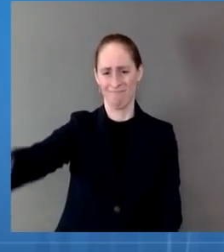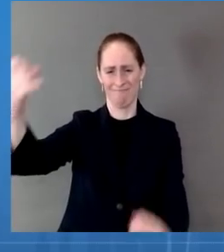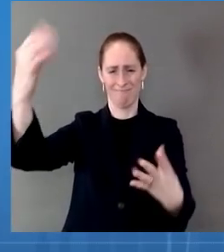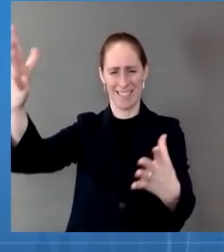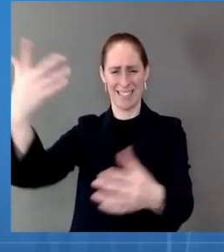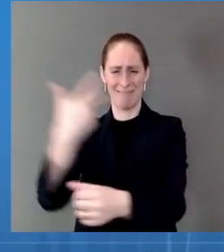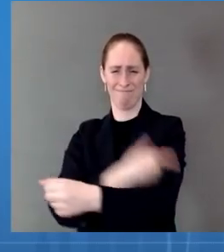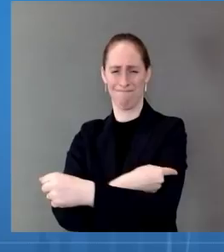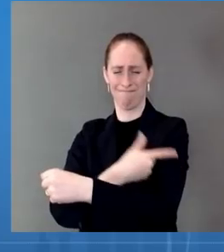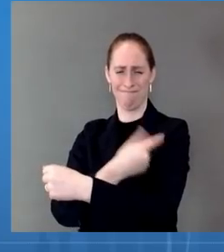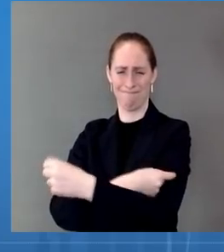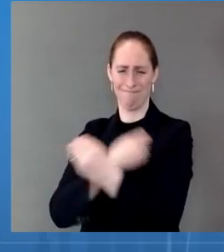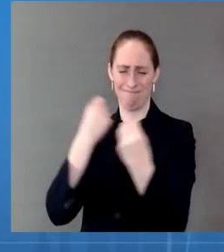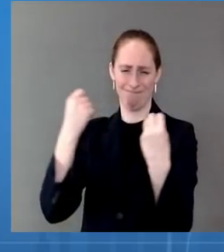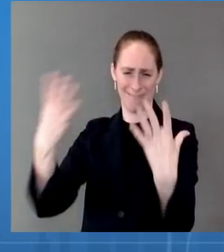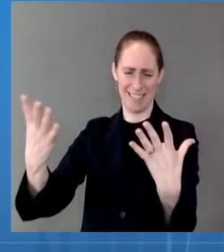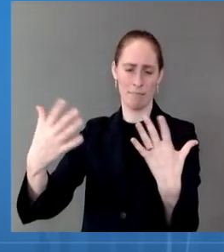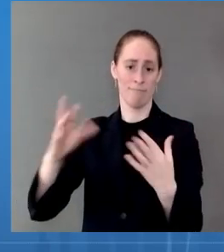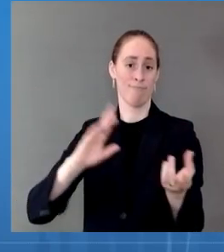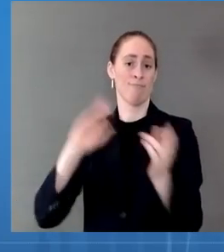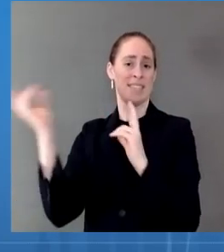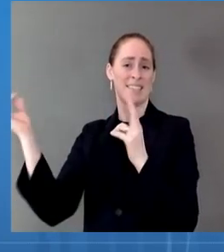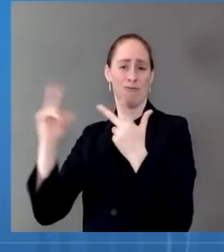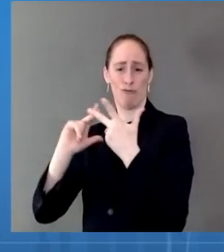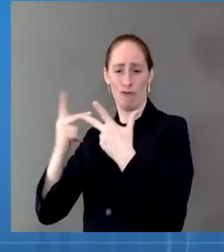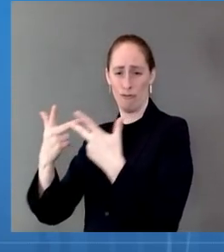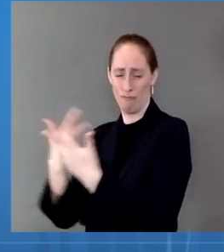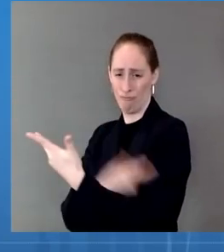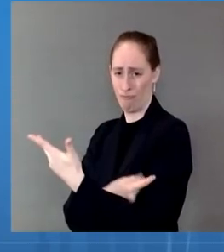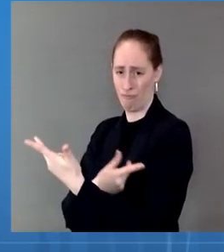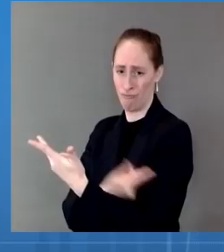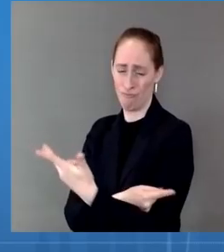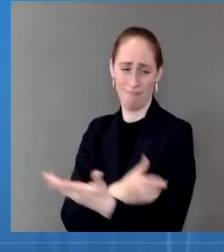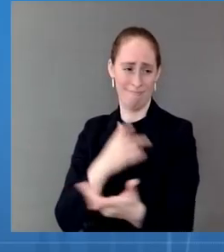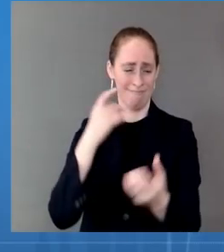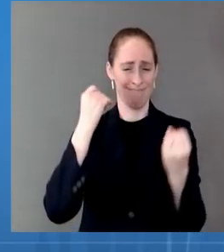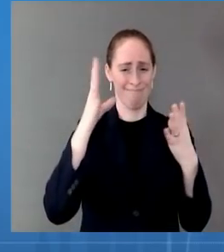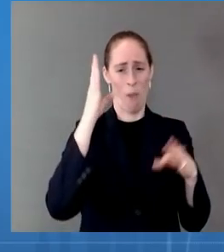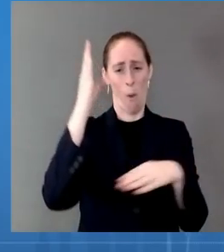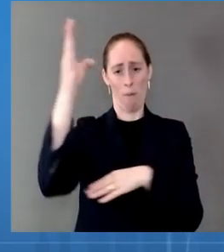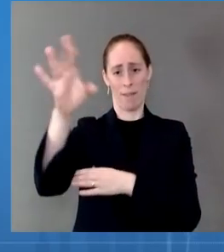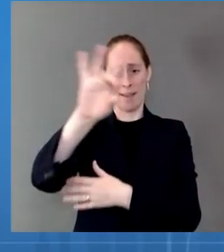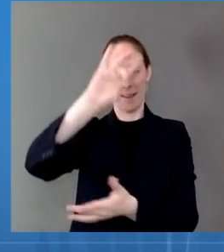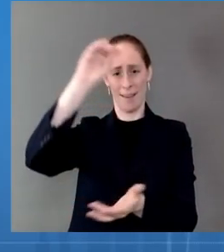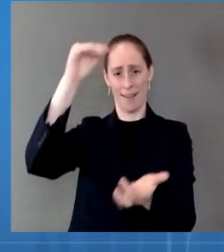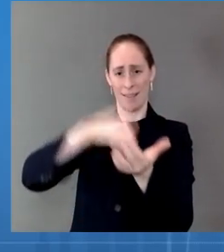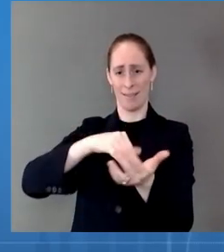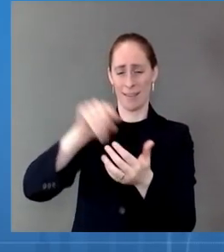and eighty thousand sites for people to roll up their sleeves and get maximum protection from our vaccines and our boosters.